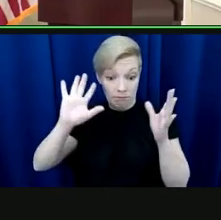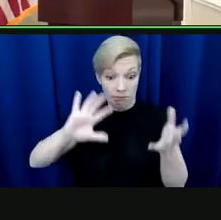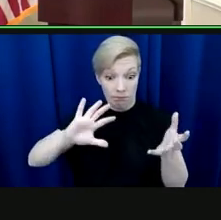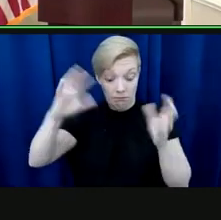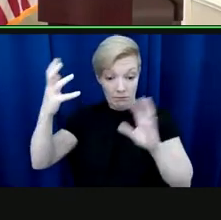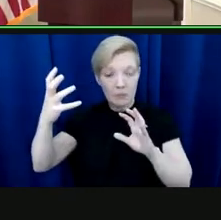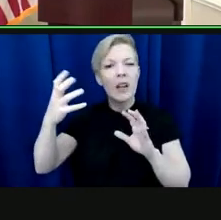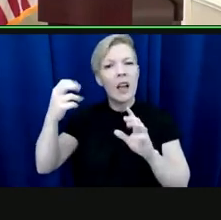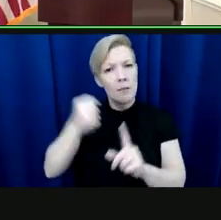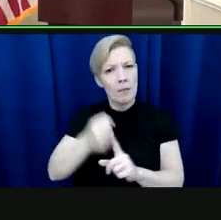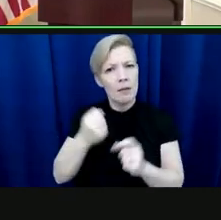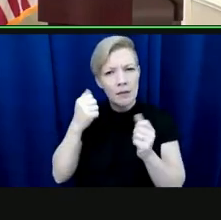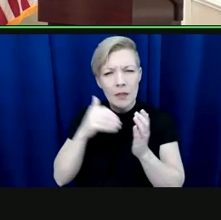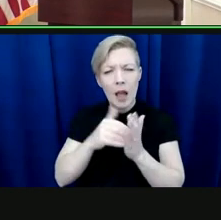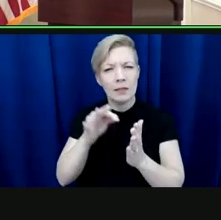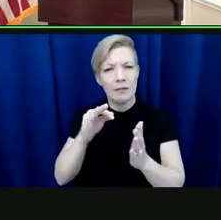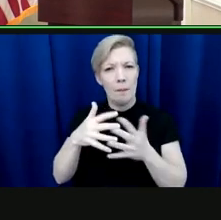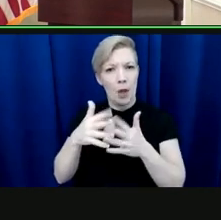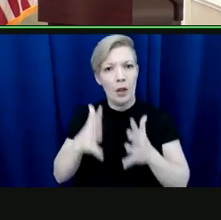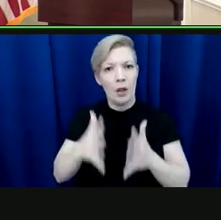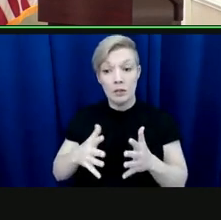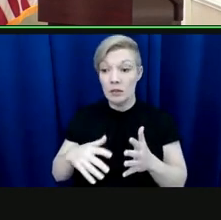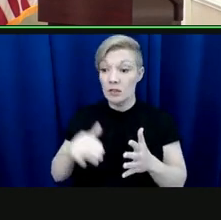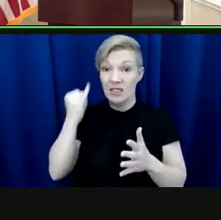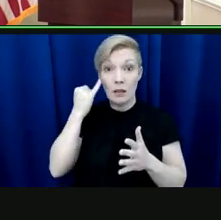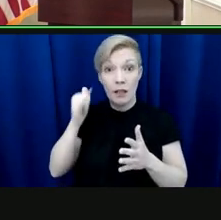When roads wash out, power goes down,